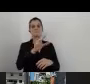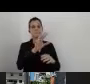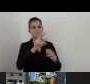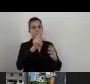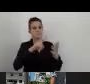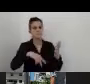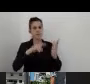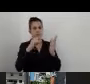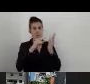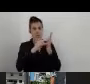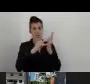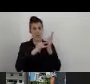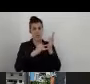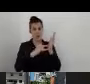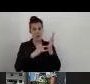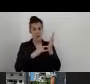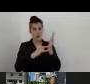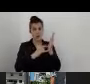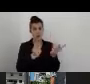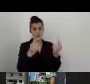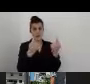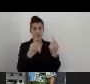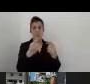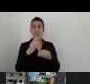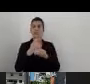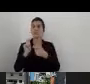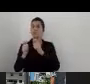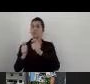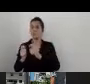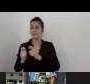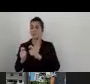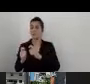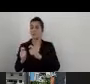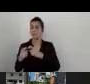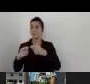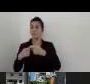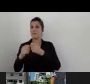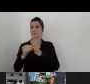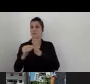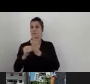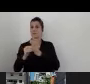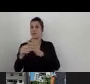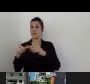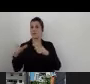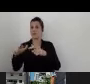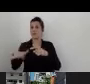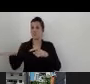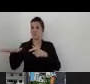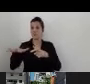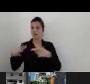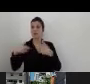changes according to the needs and requests of Senadis and Ciudad Accessible.